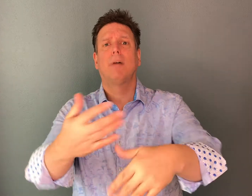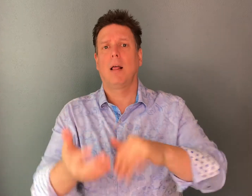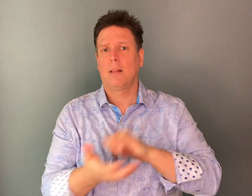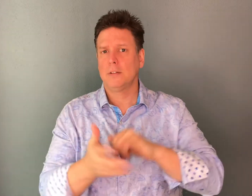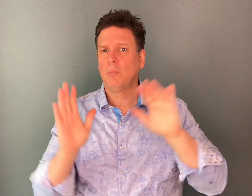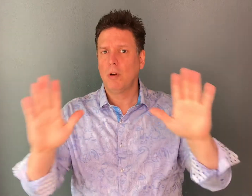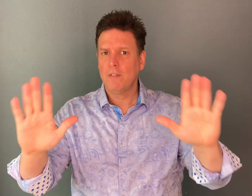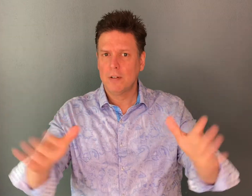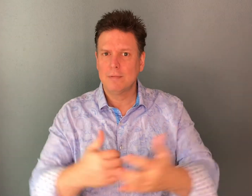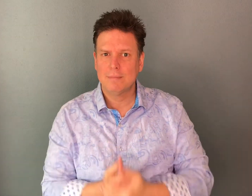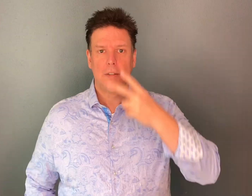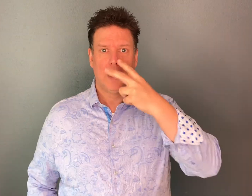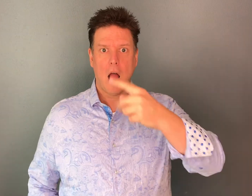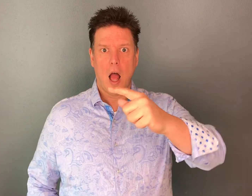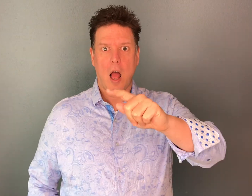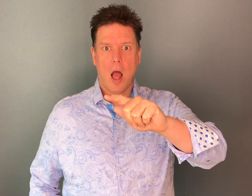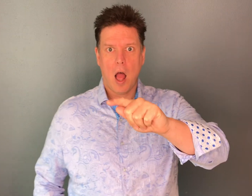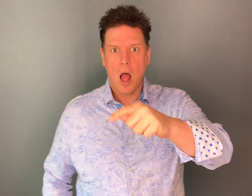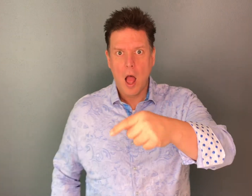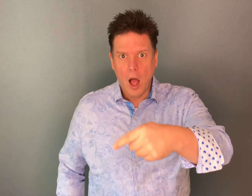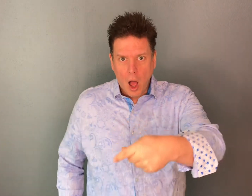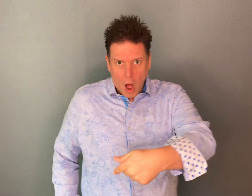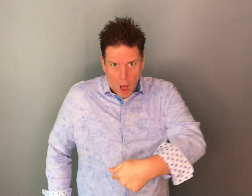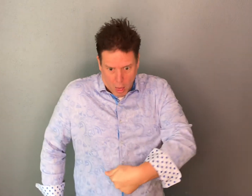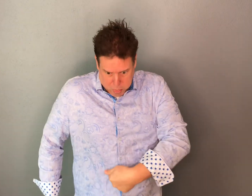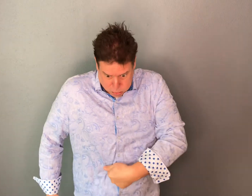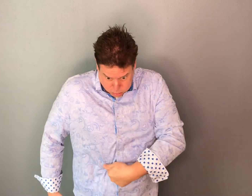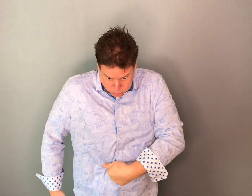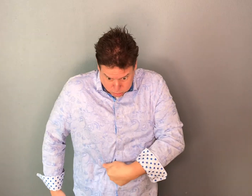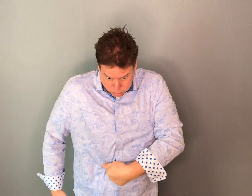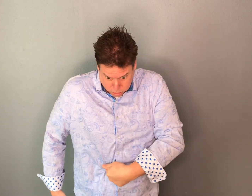would be wonderful. See that button right below? that's the